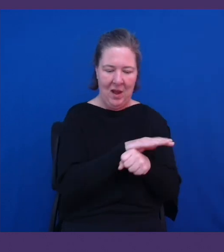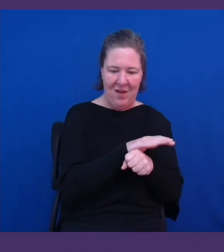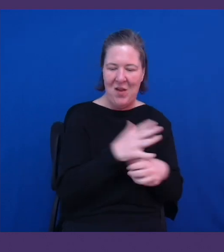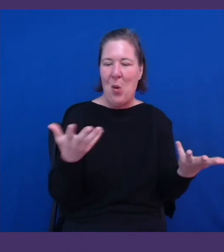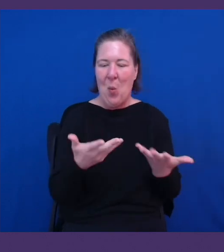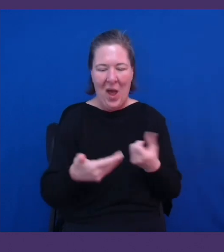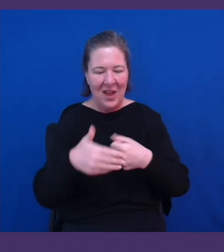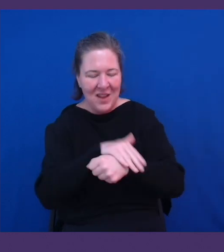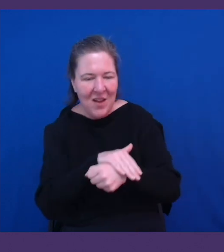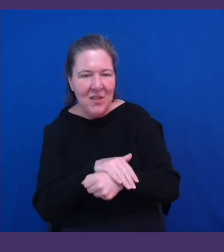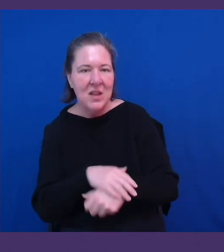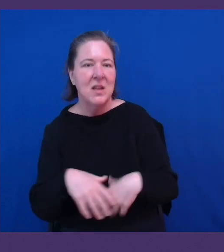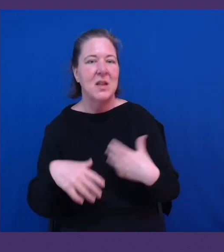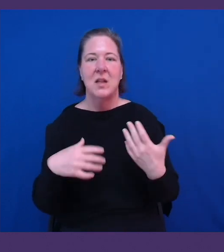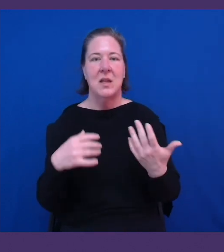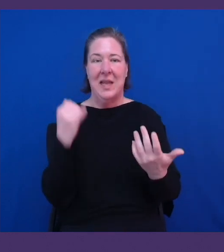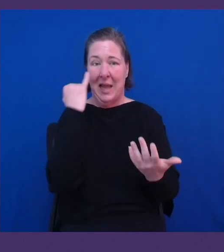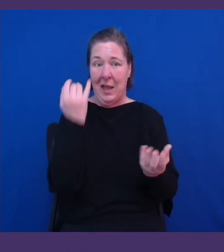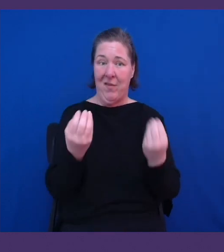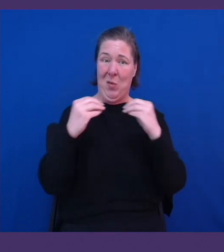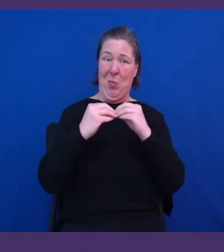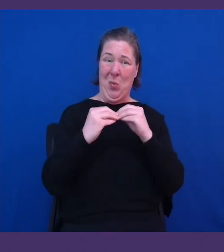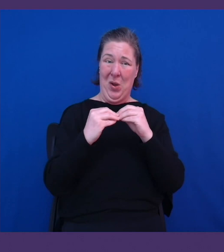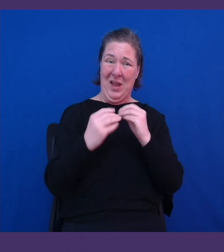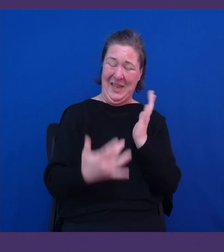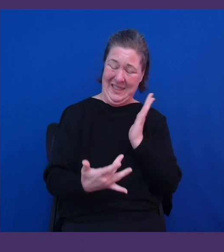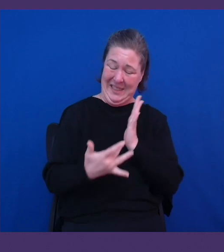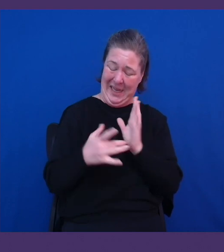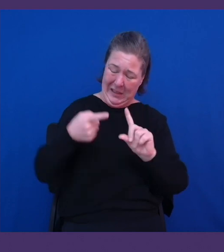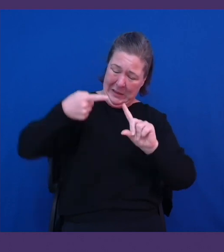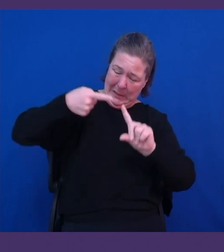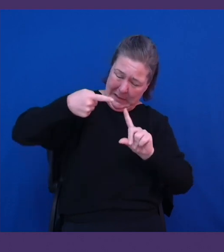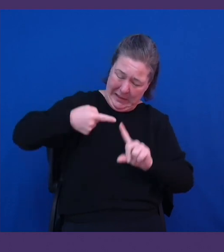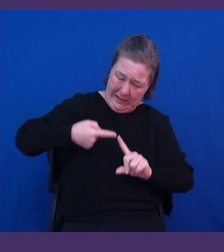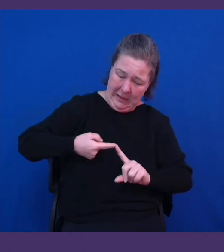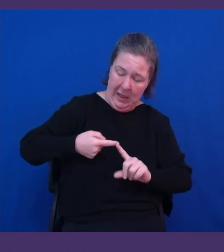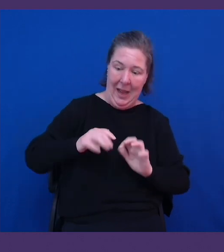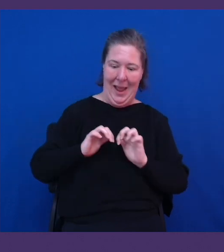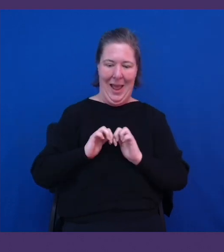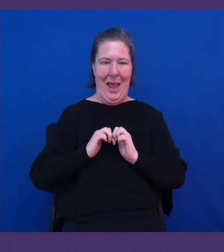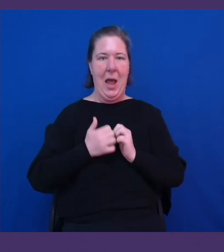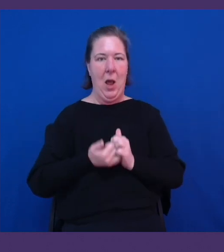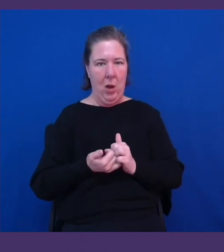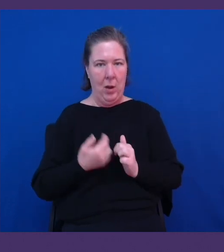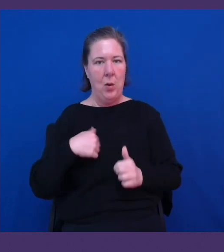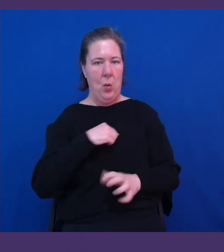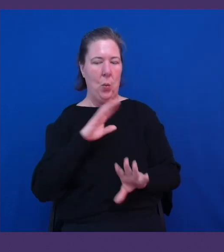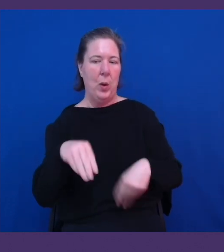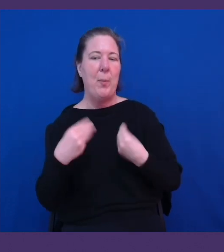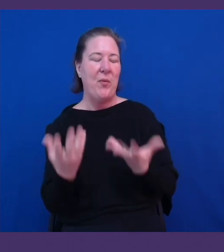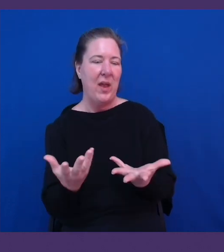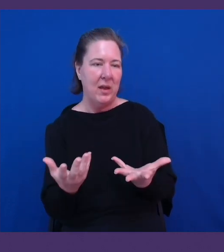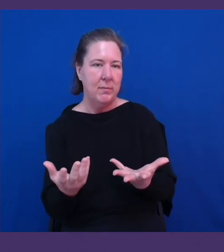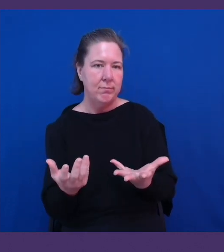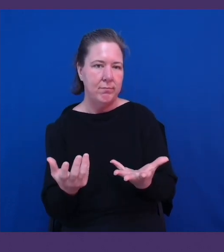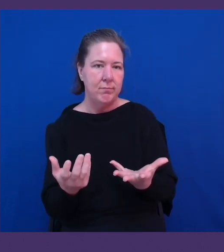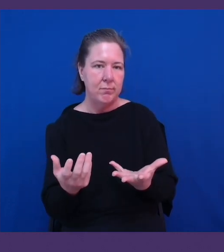But if you need more technical specifications on the actual "how", then we provide voluntary standards.